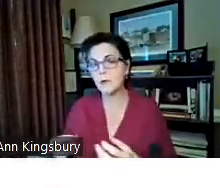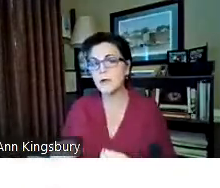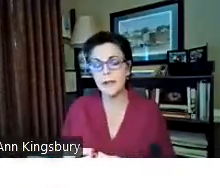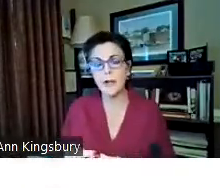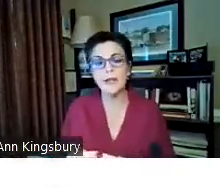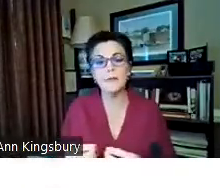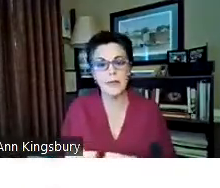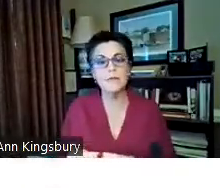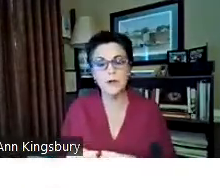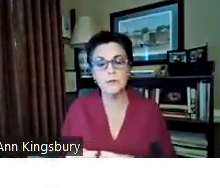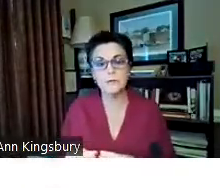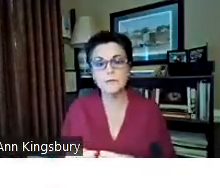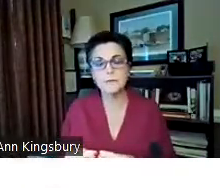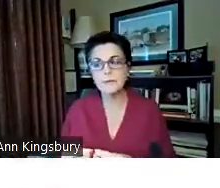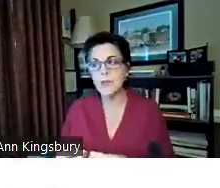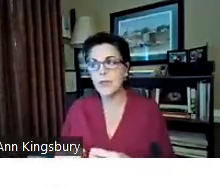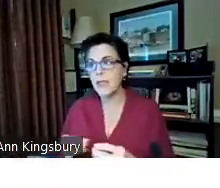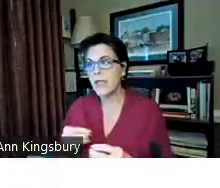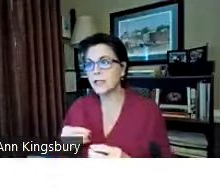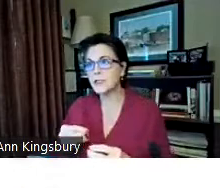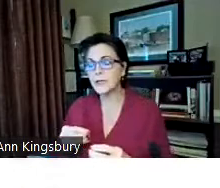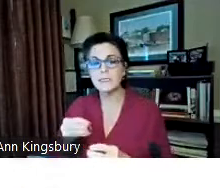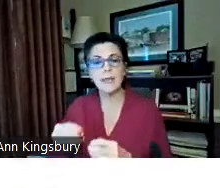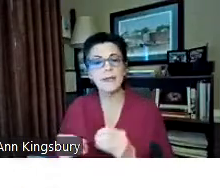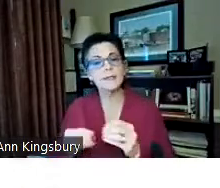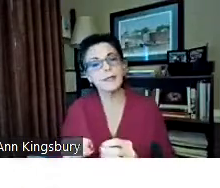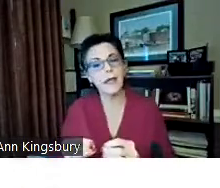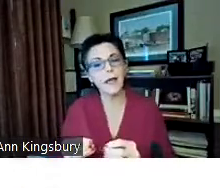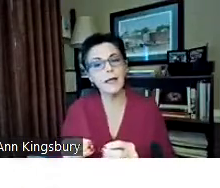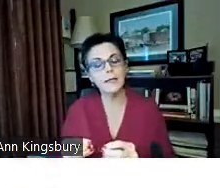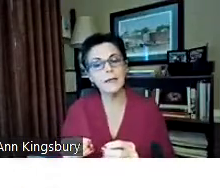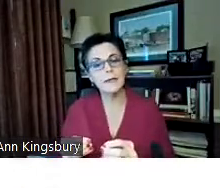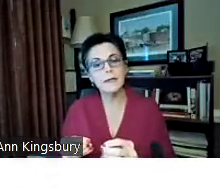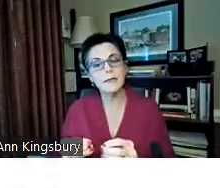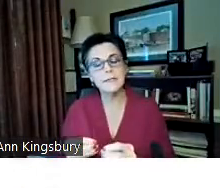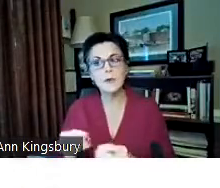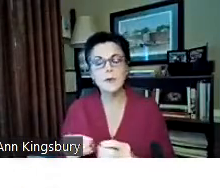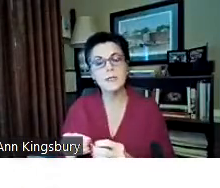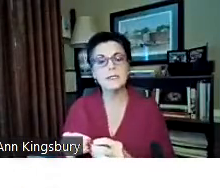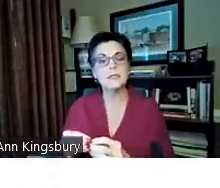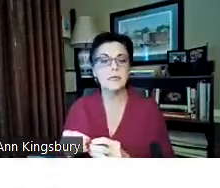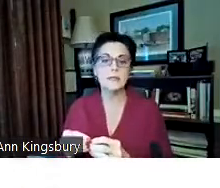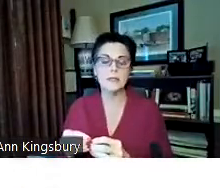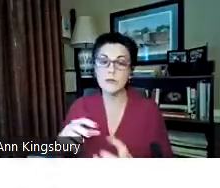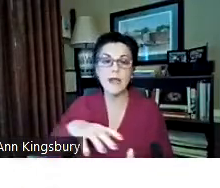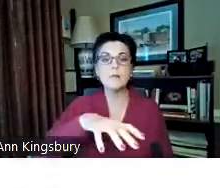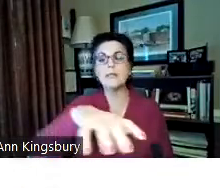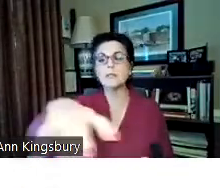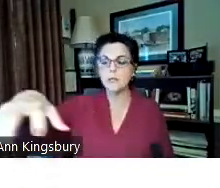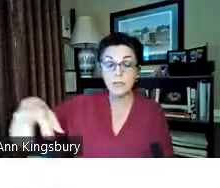ordinary behavior. And so expecting that someone with a disability would not be looking